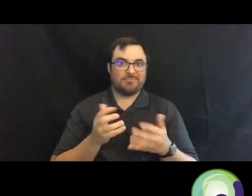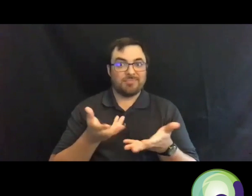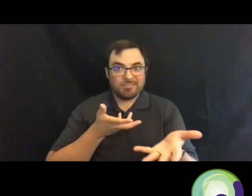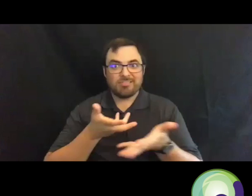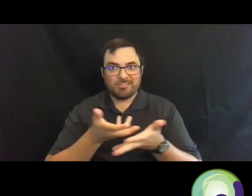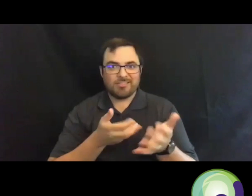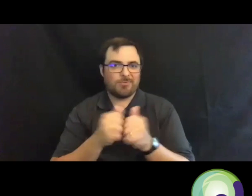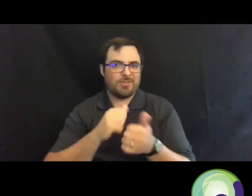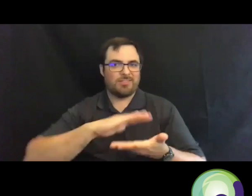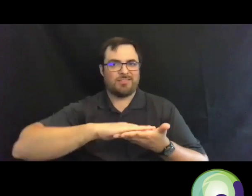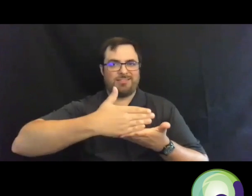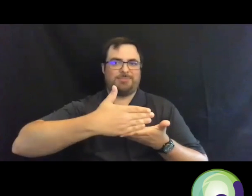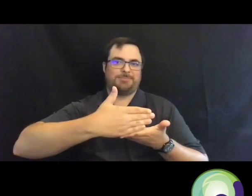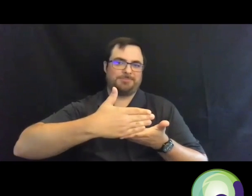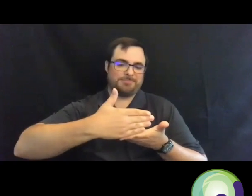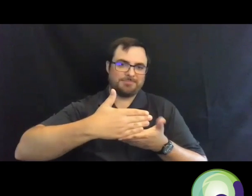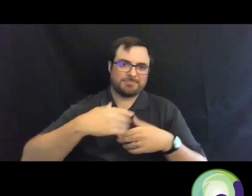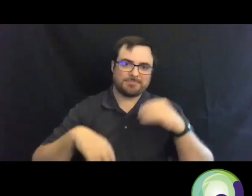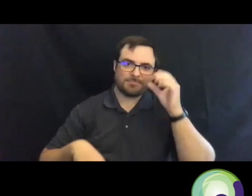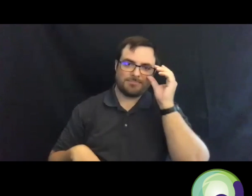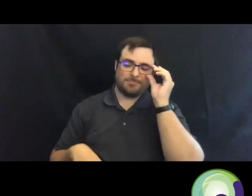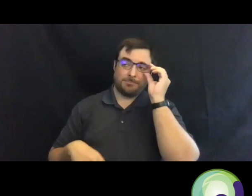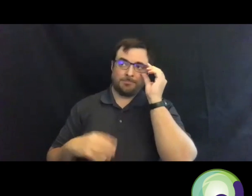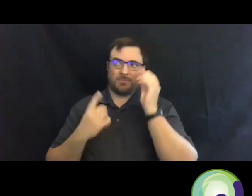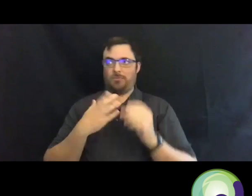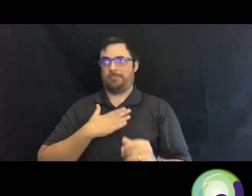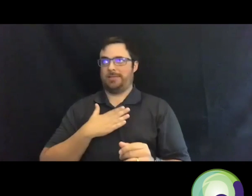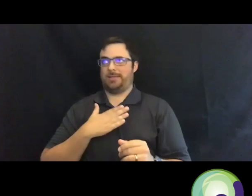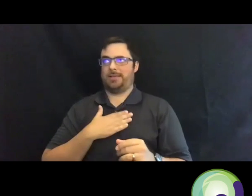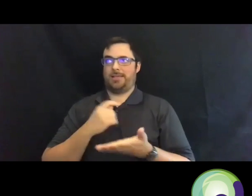I mean like I said for my therapy, I was never vain enough to think that I